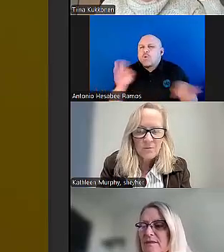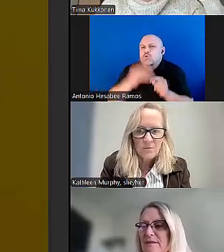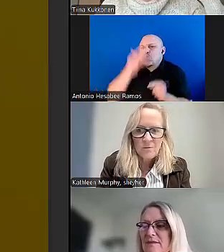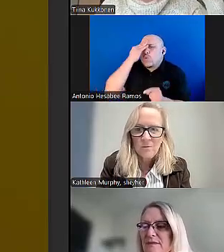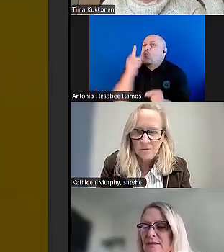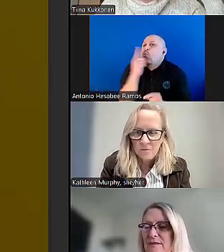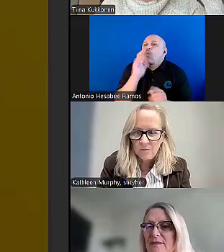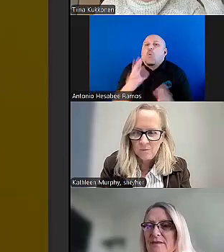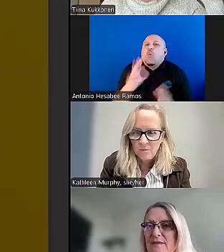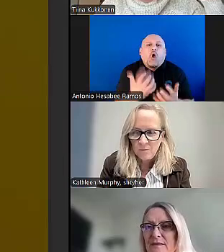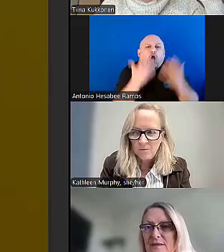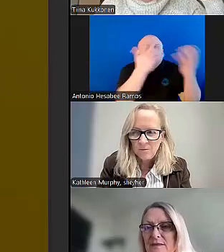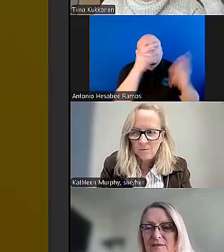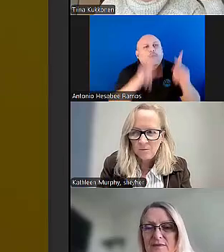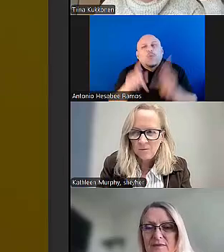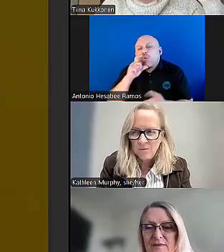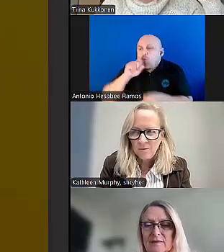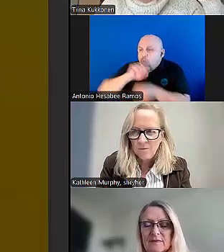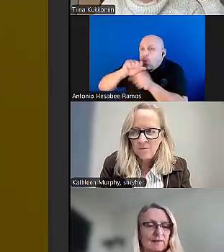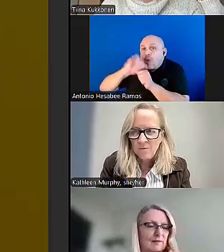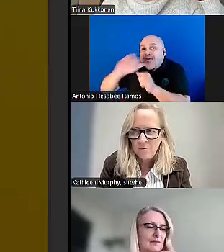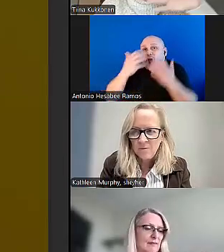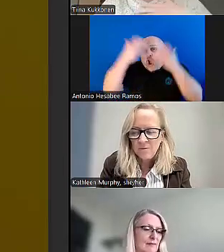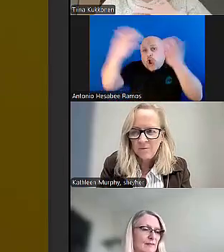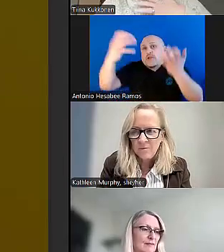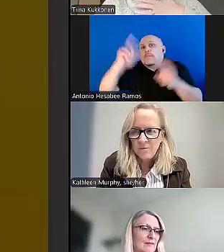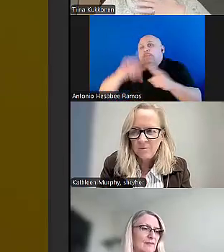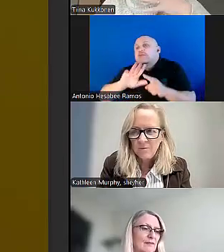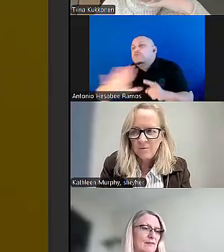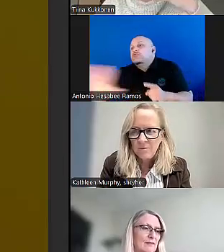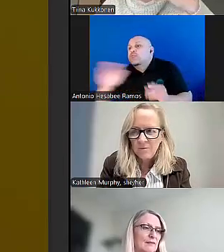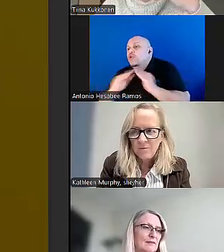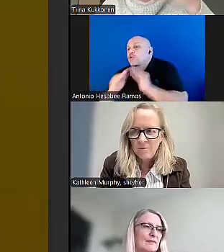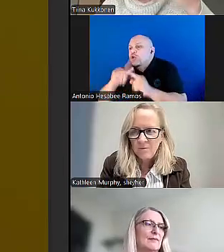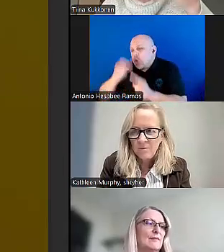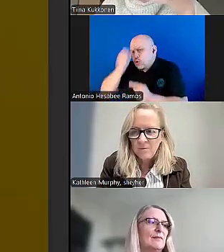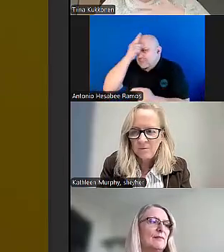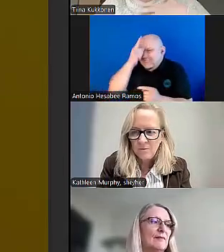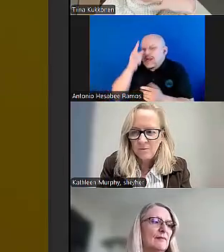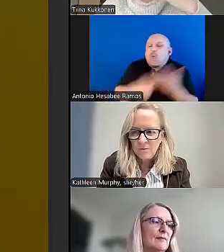and to work with those audiences and communities to understand what's best for them. So, through